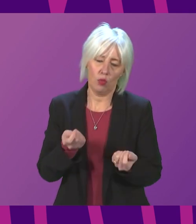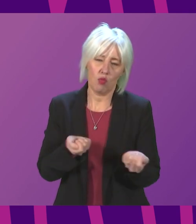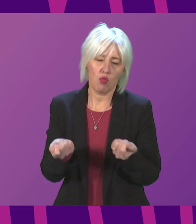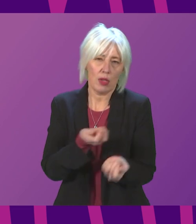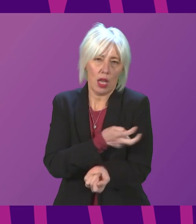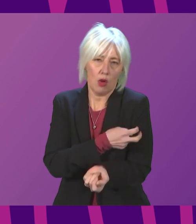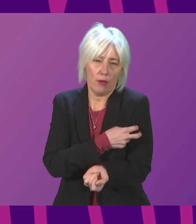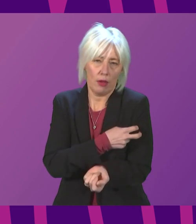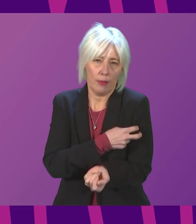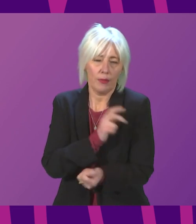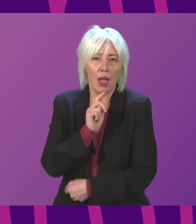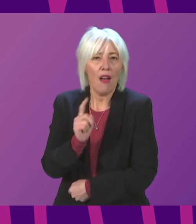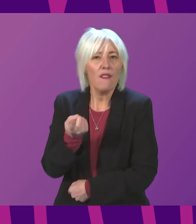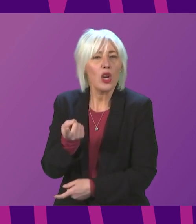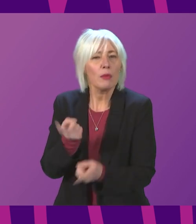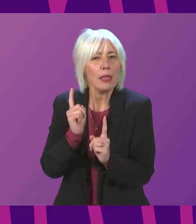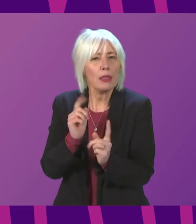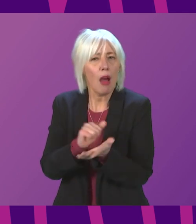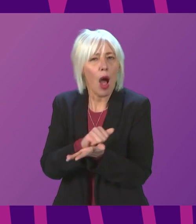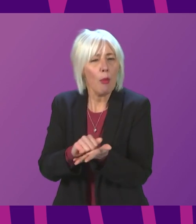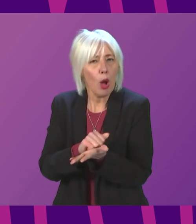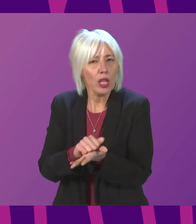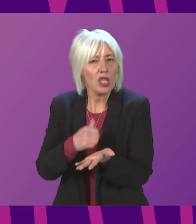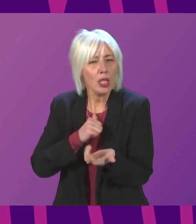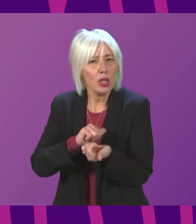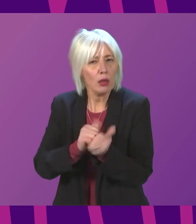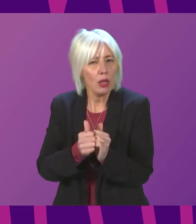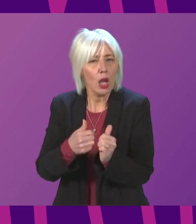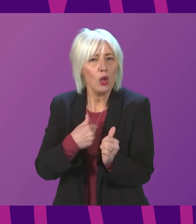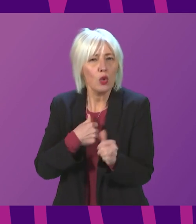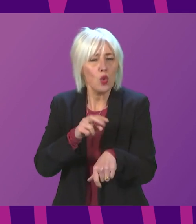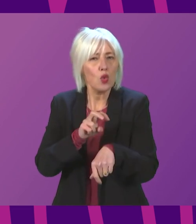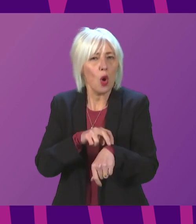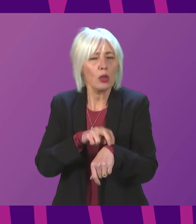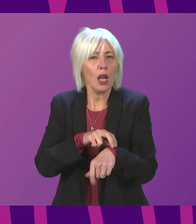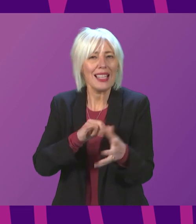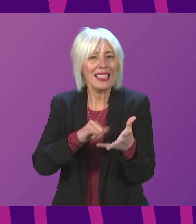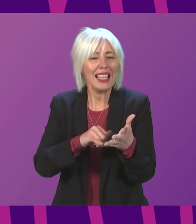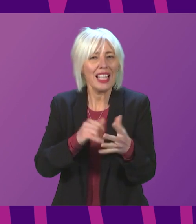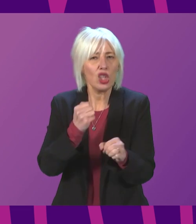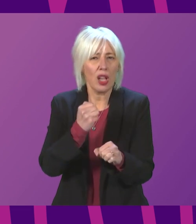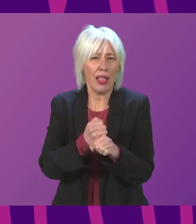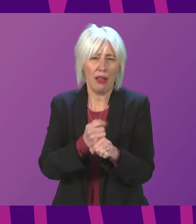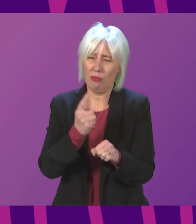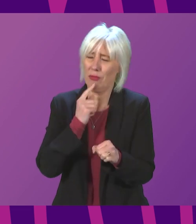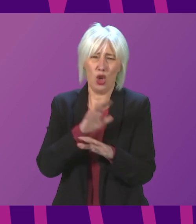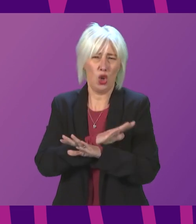Will the First Minister apologise to my colleague Dr Sandesh Gulhane for her blatant misrepresentation